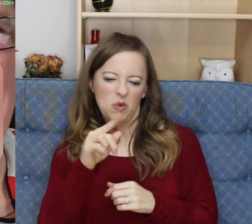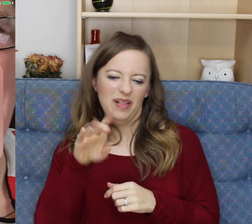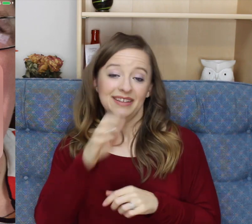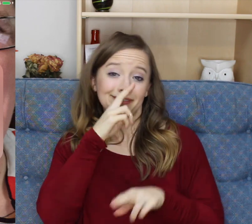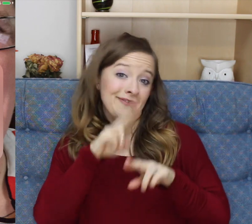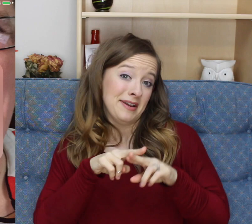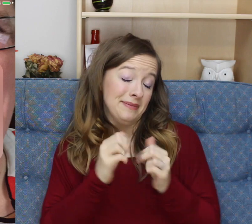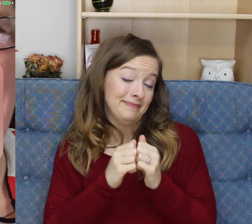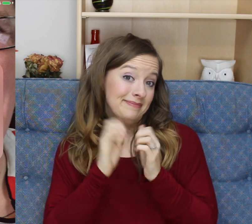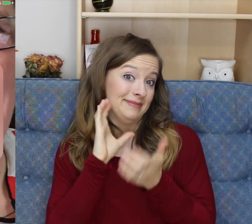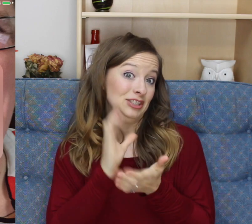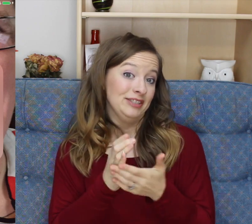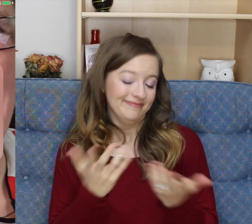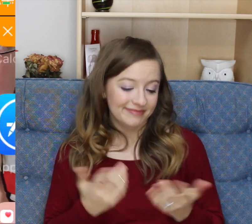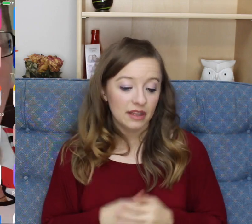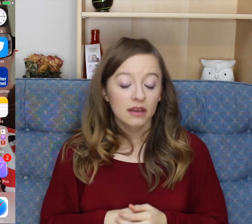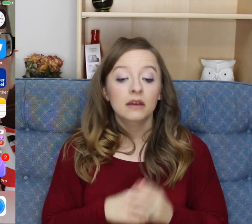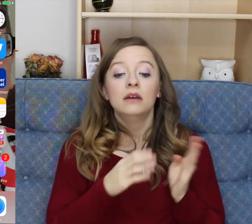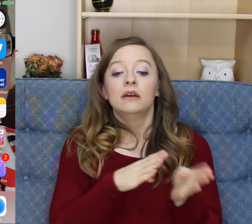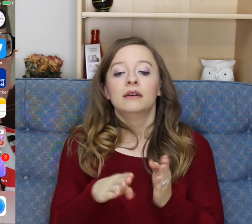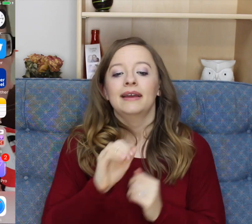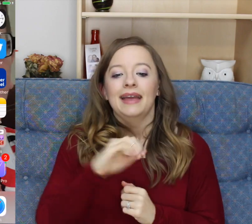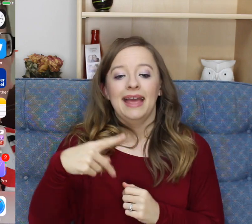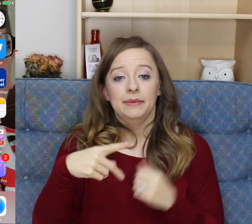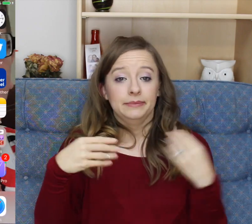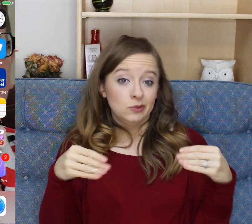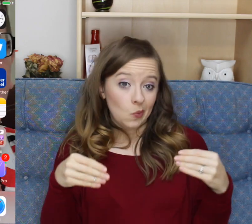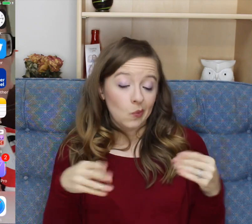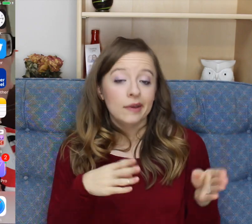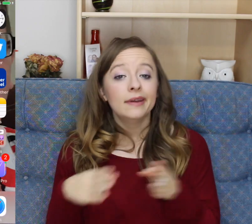type of fun things you can do with pictures. Then I have my App Store